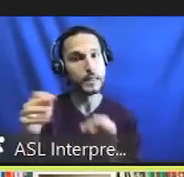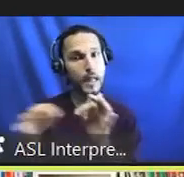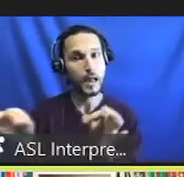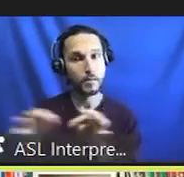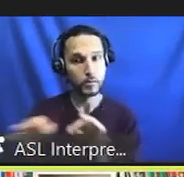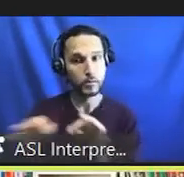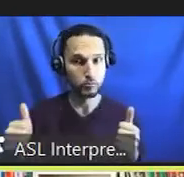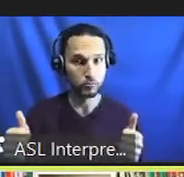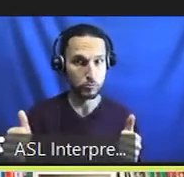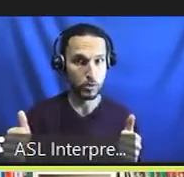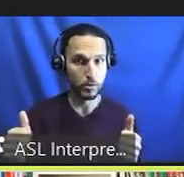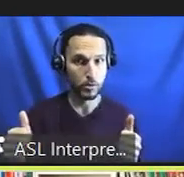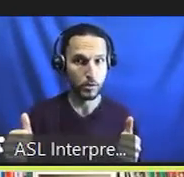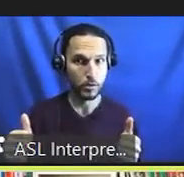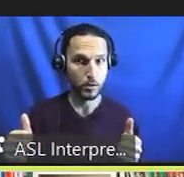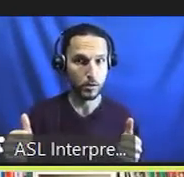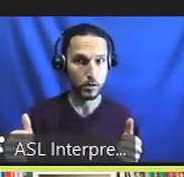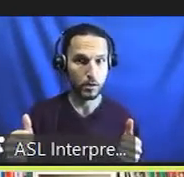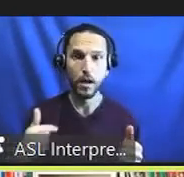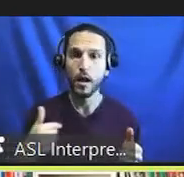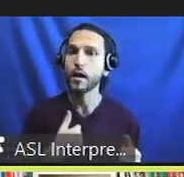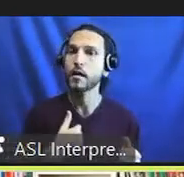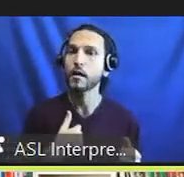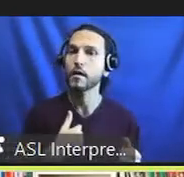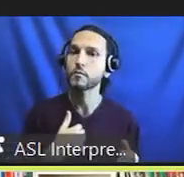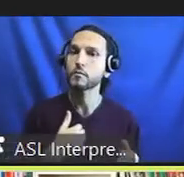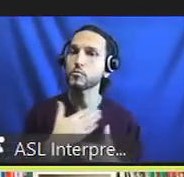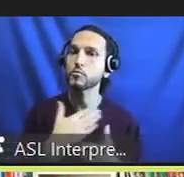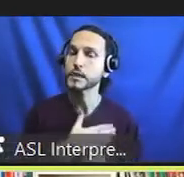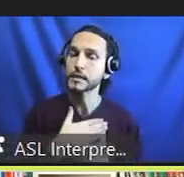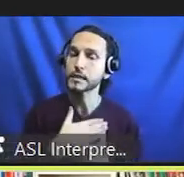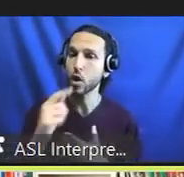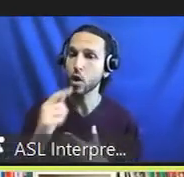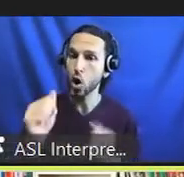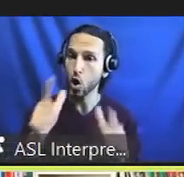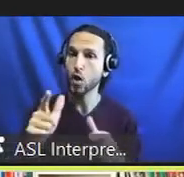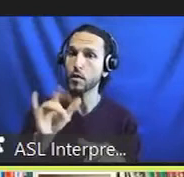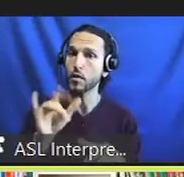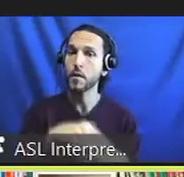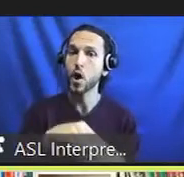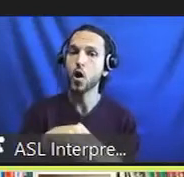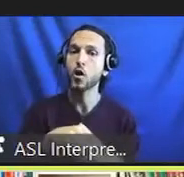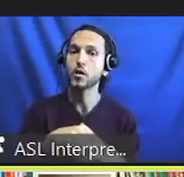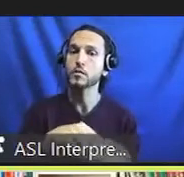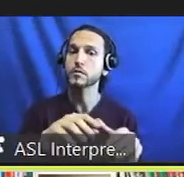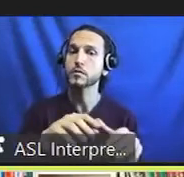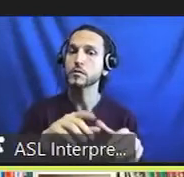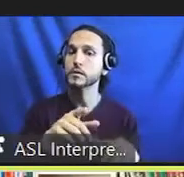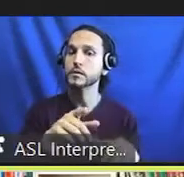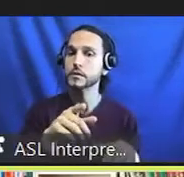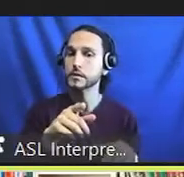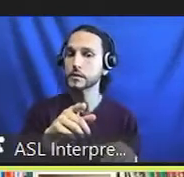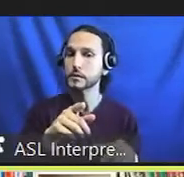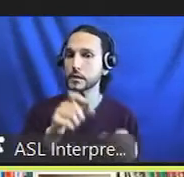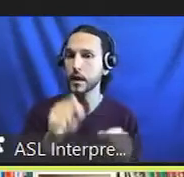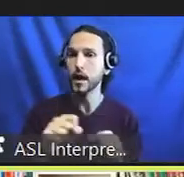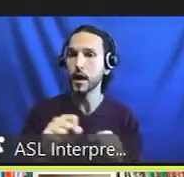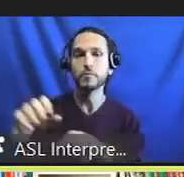So I would be really grateful if all of the participants could just go on to the chat and just say, yeah, it's great,